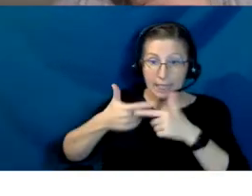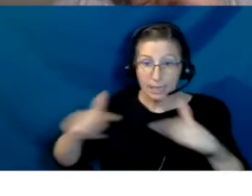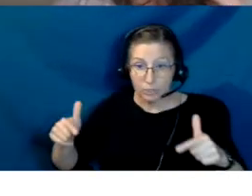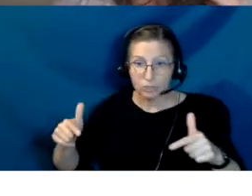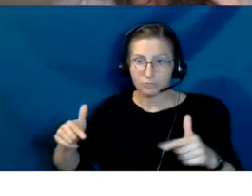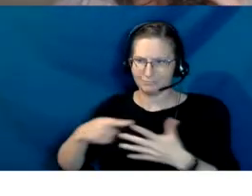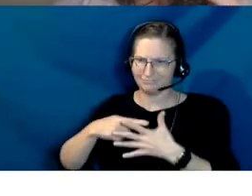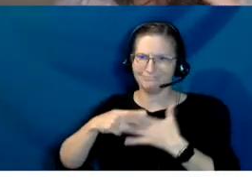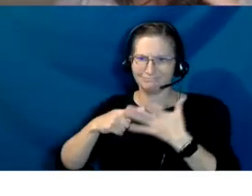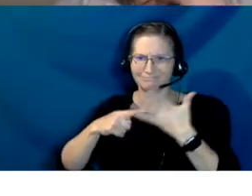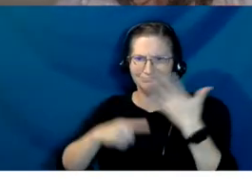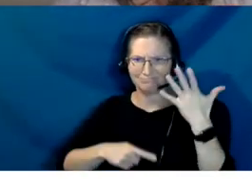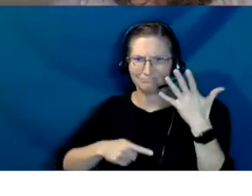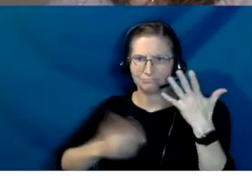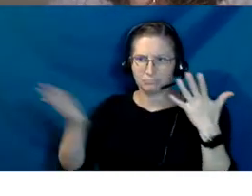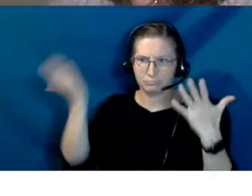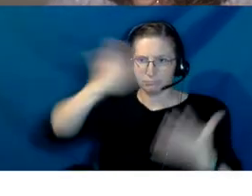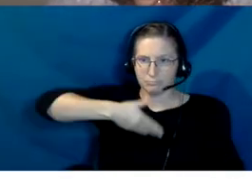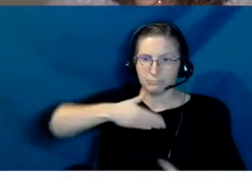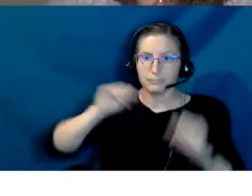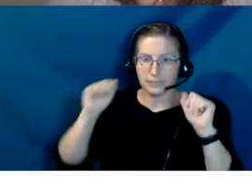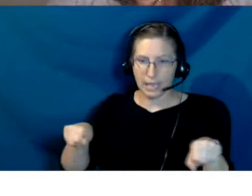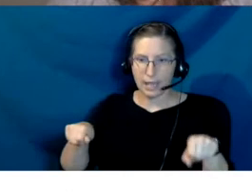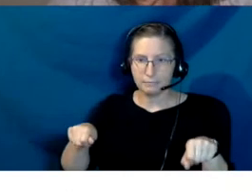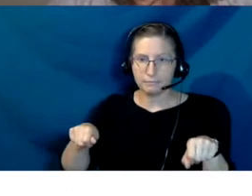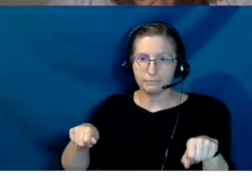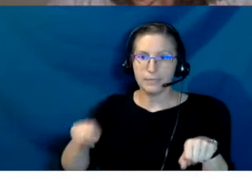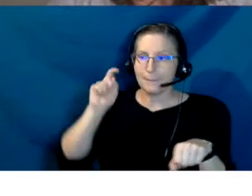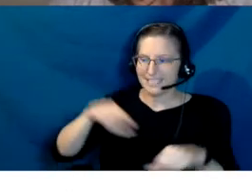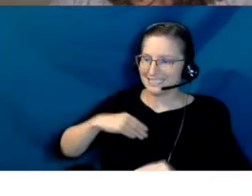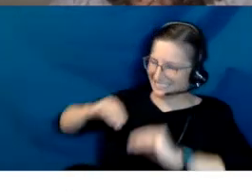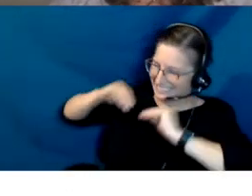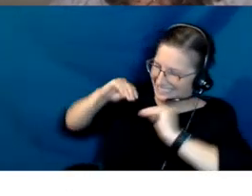all of those things might be missed, and have to be directly taught or provided in a different